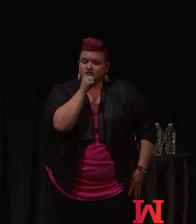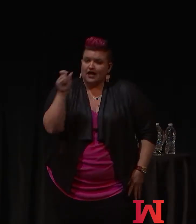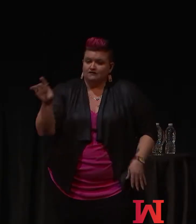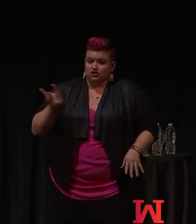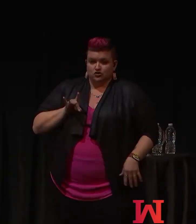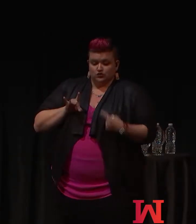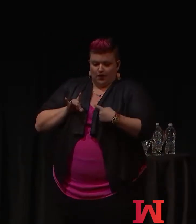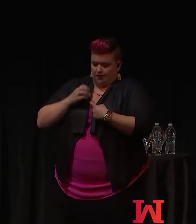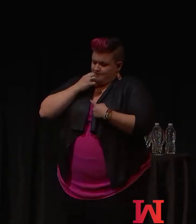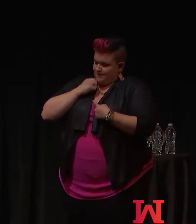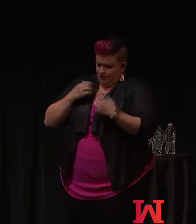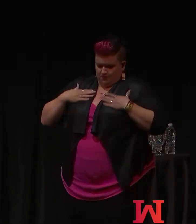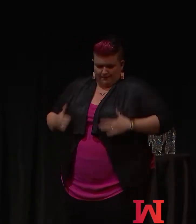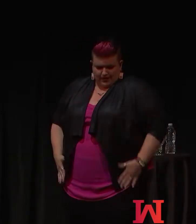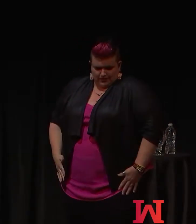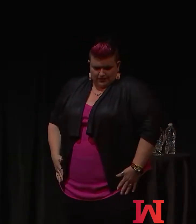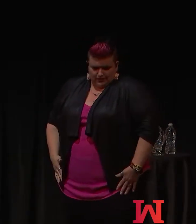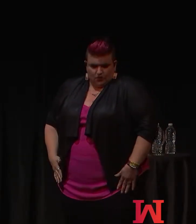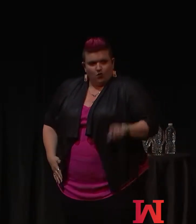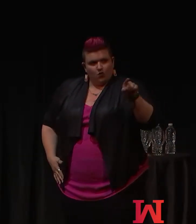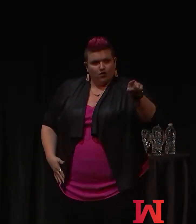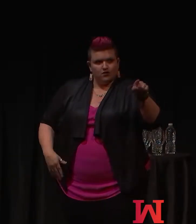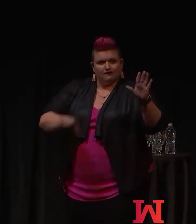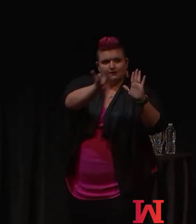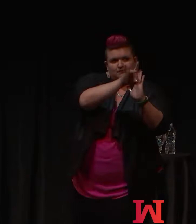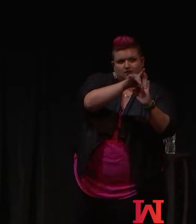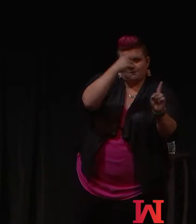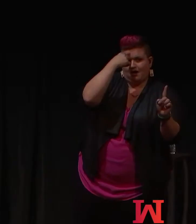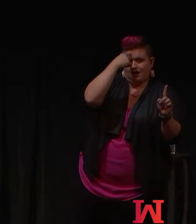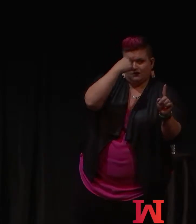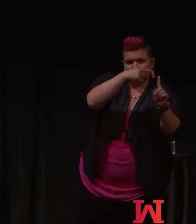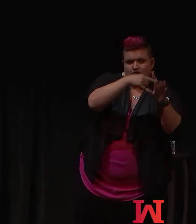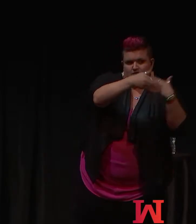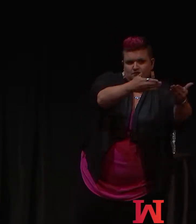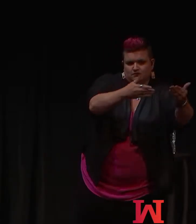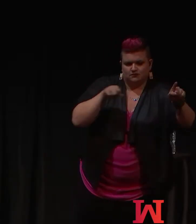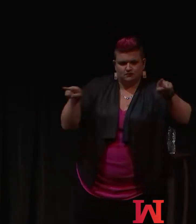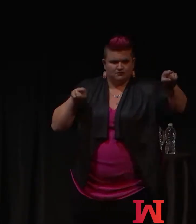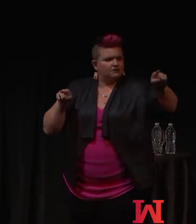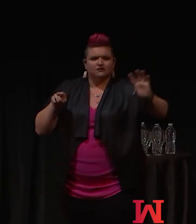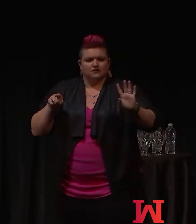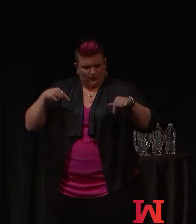being valued for their bodies or their minds. And we still live in a world today that